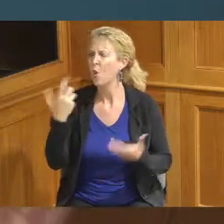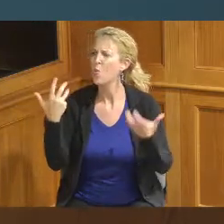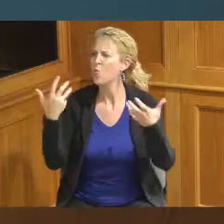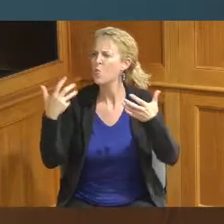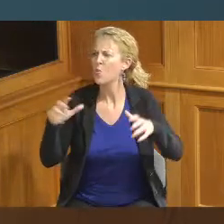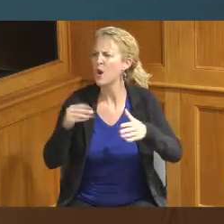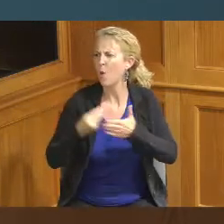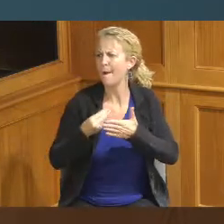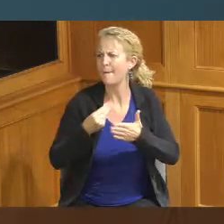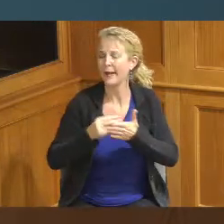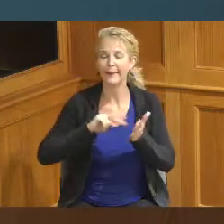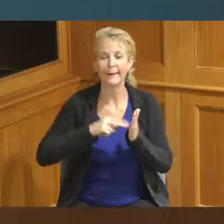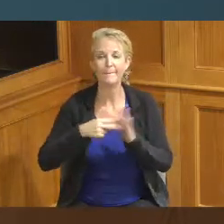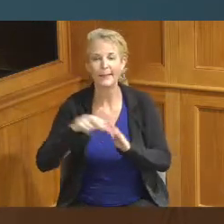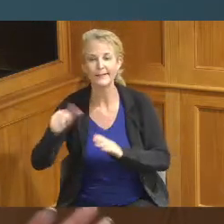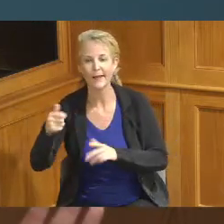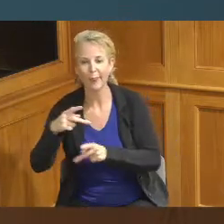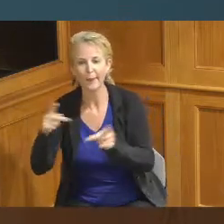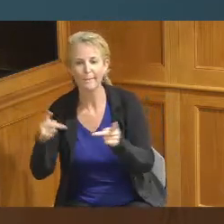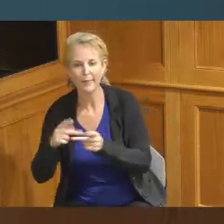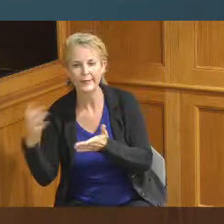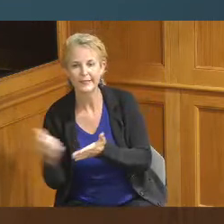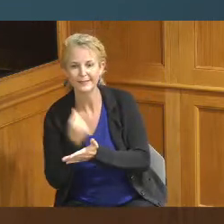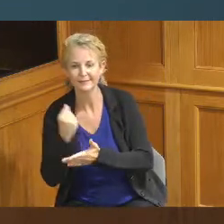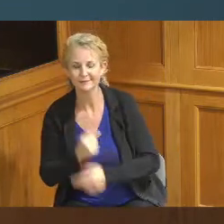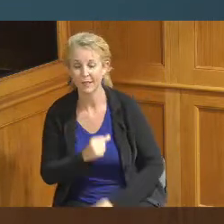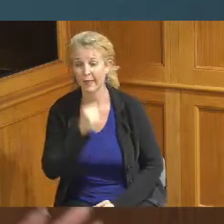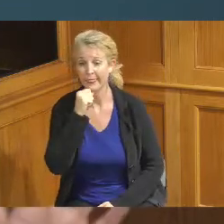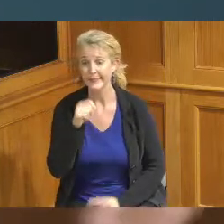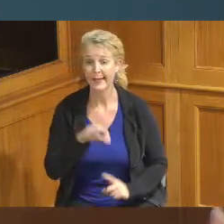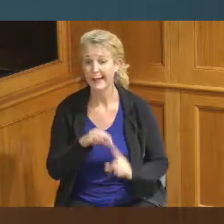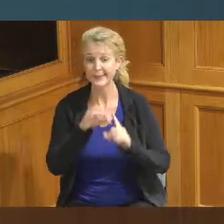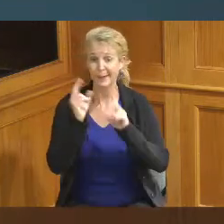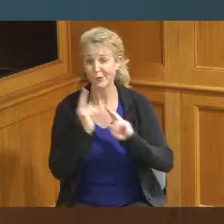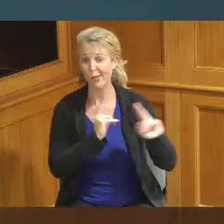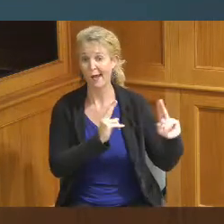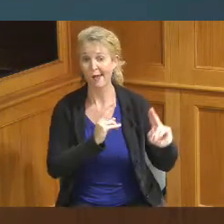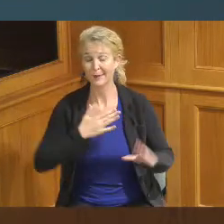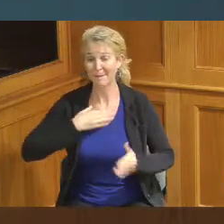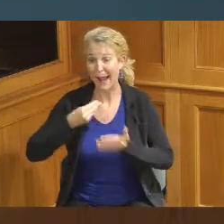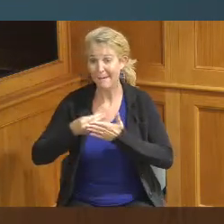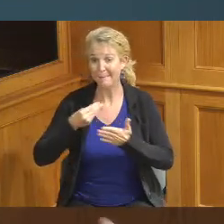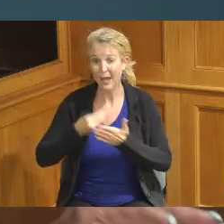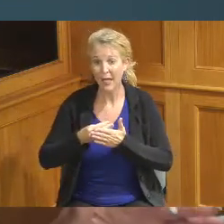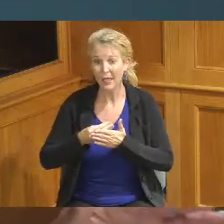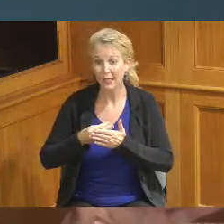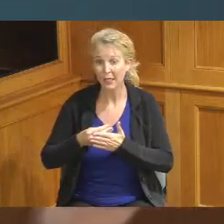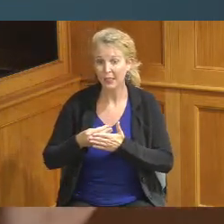to somebody else you're not there's no badge of honor my money went up to DC and you saying give